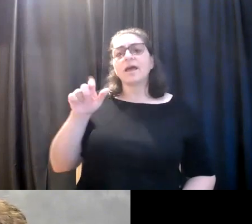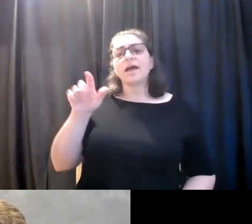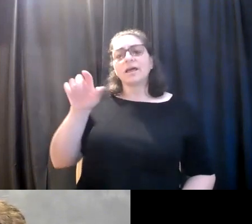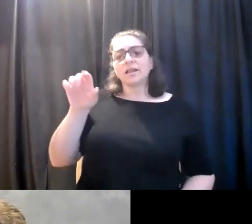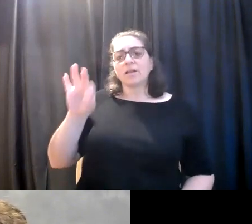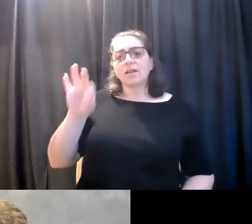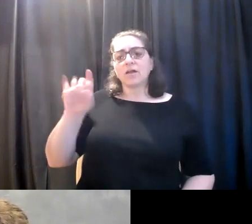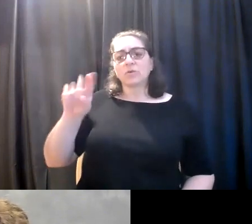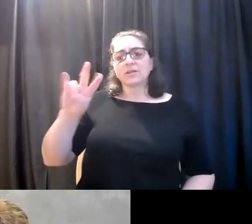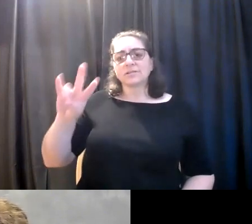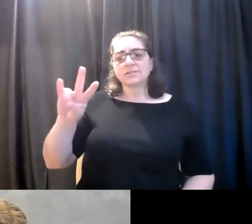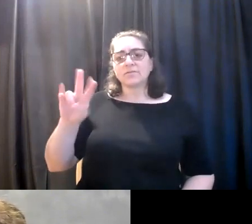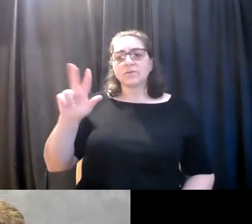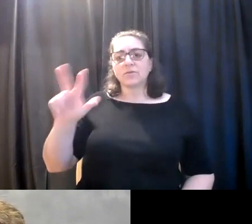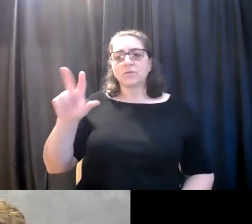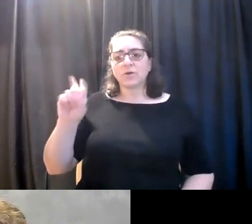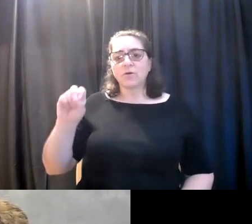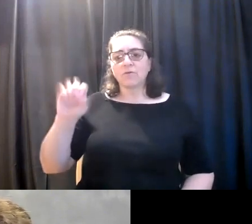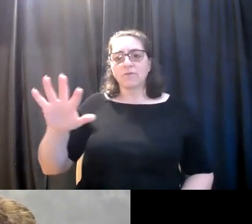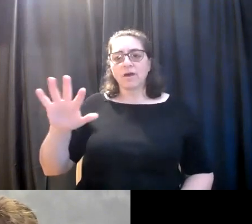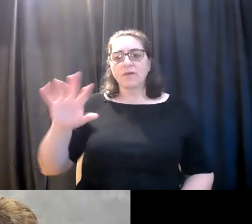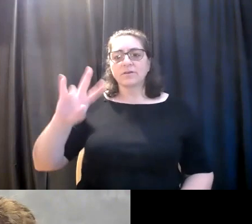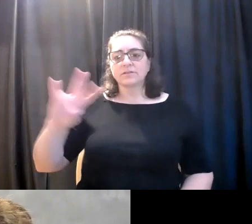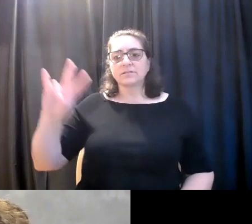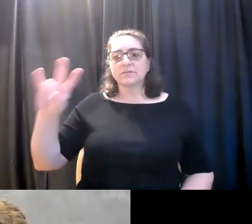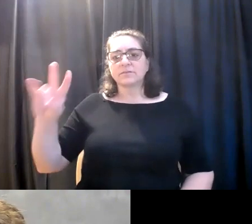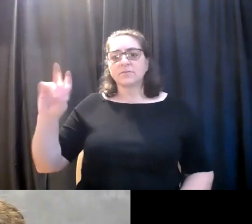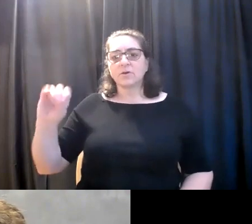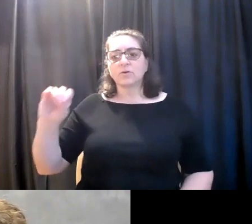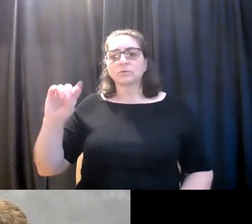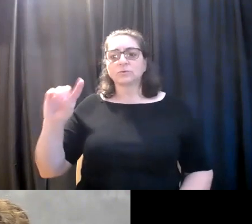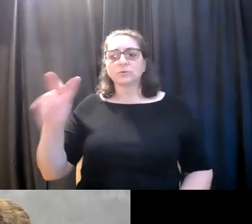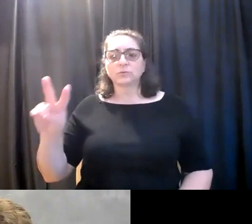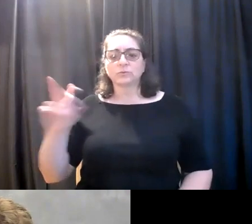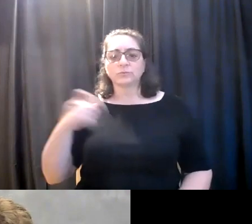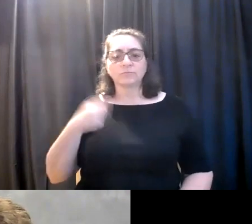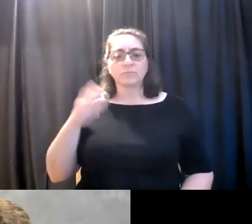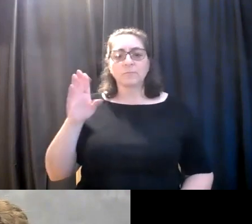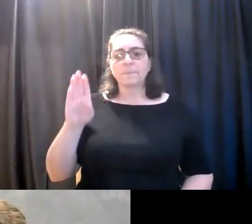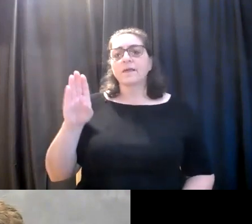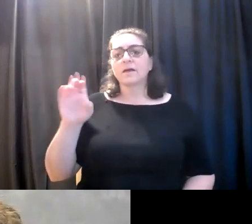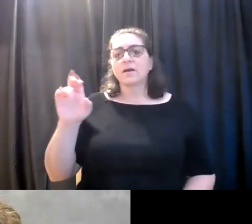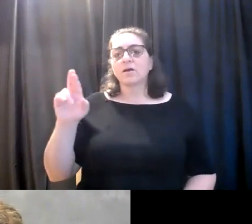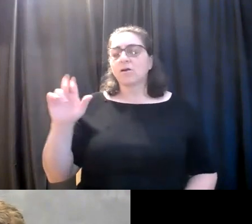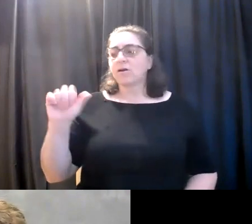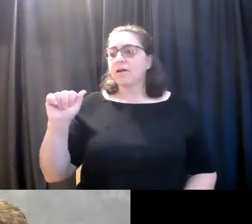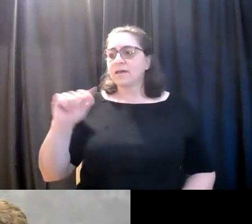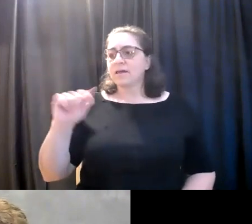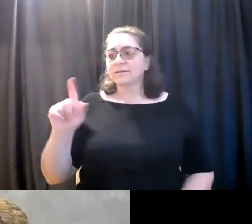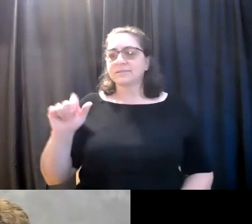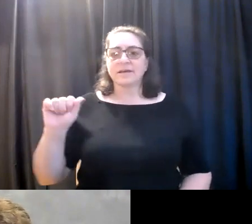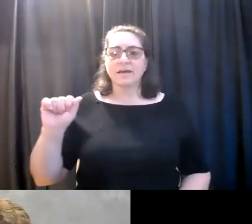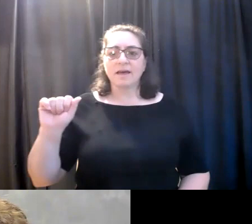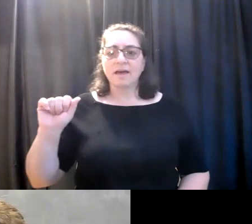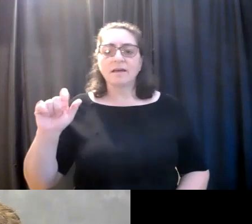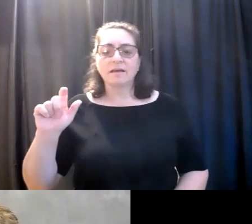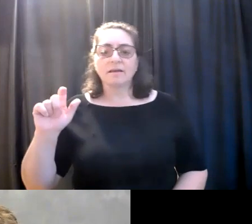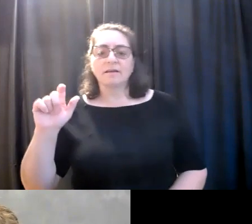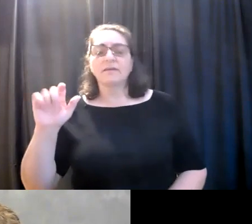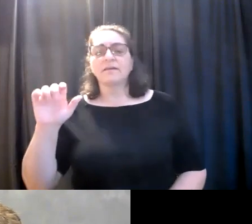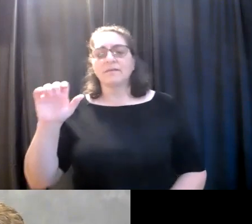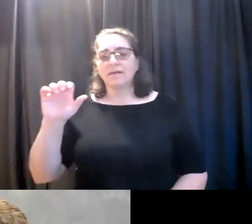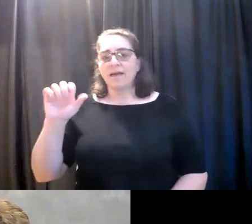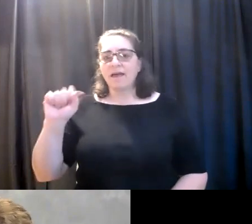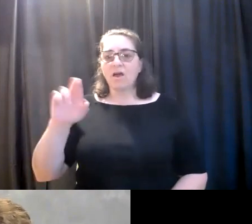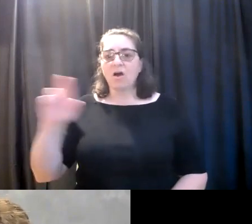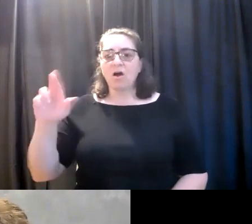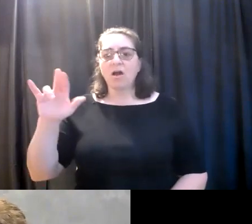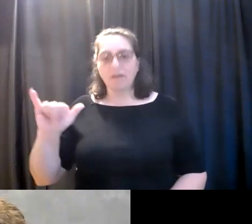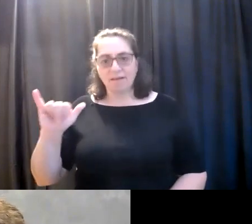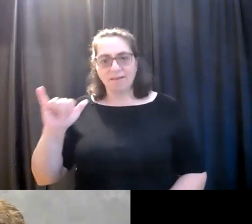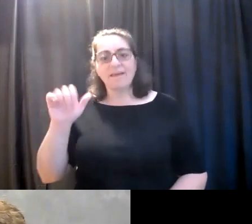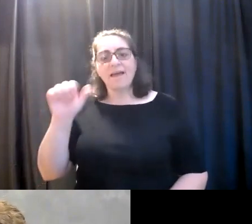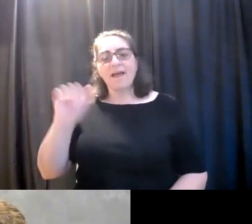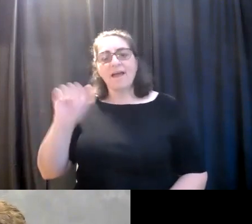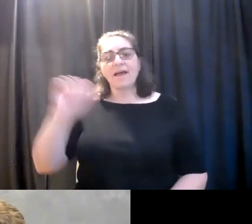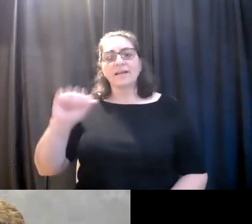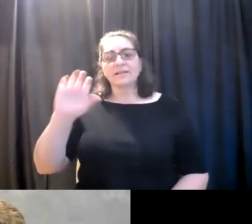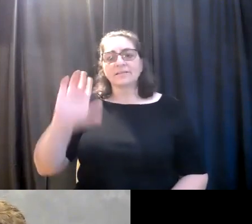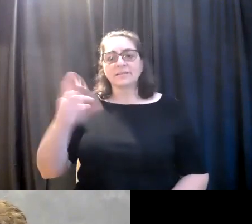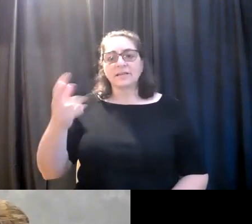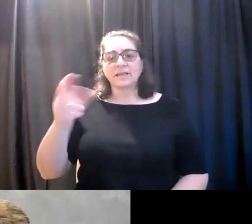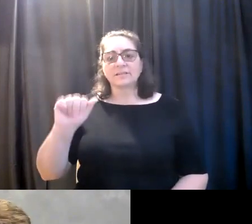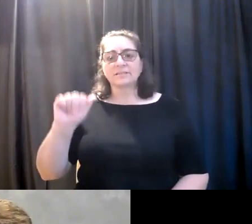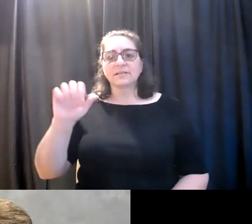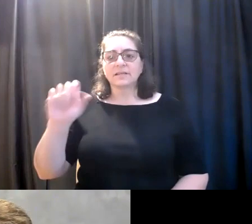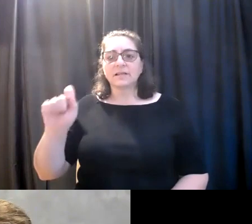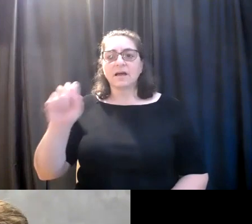at CHC. She is also a bilateral cochlear implant user. She has helps thousand with tips, technical